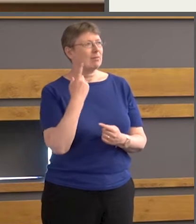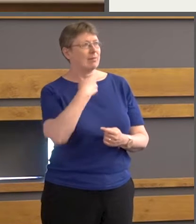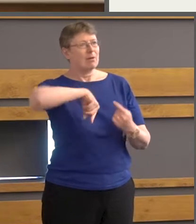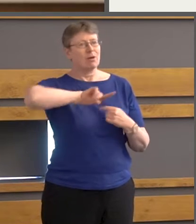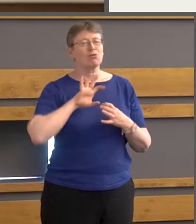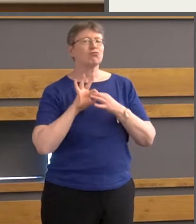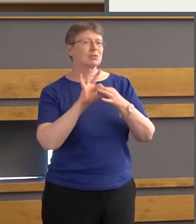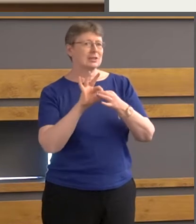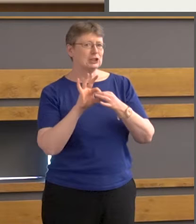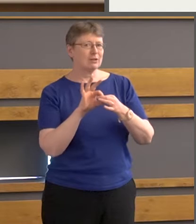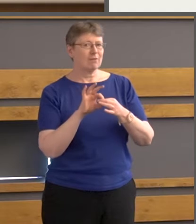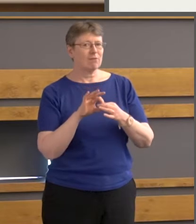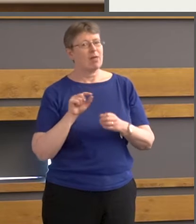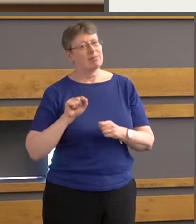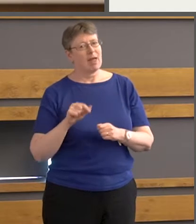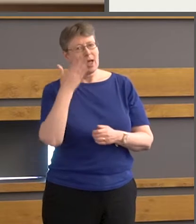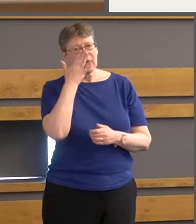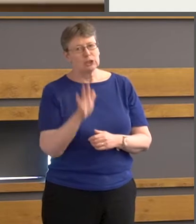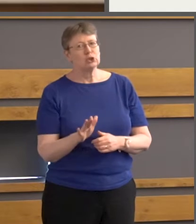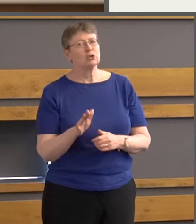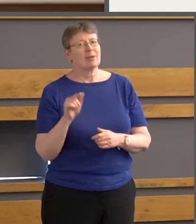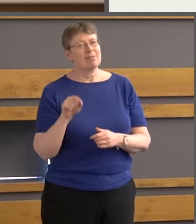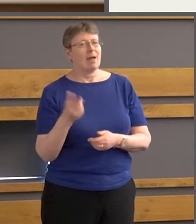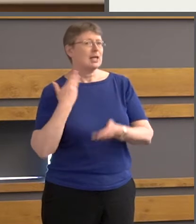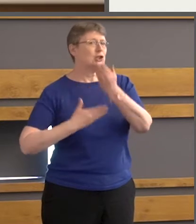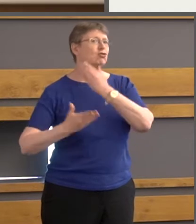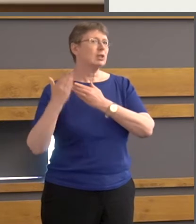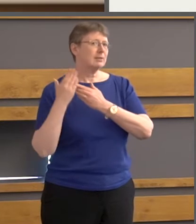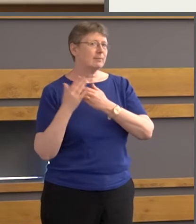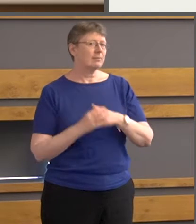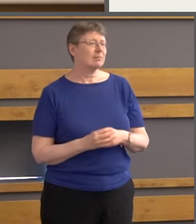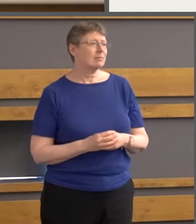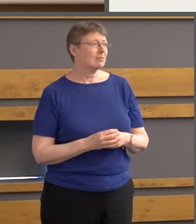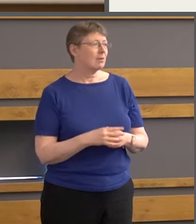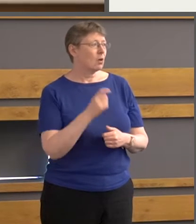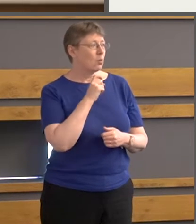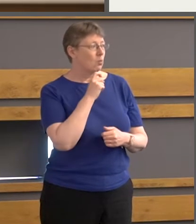towards these attitudes and these histories. Today we're going to have a chance to hear directly from Swapnaa